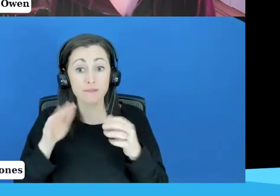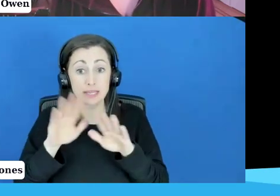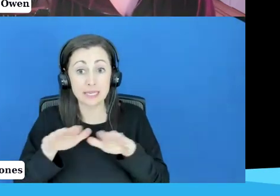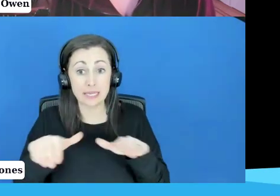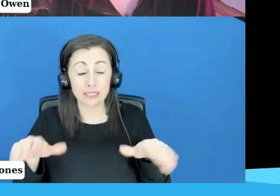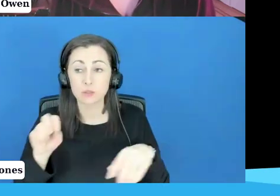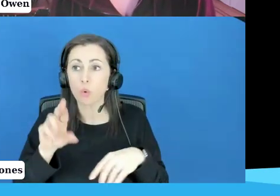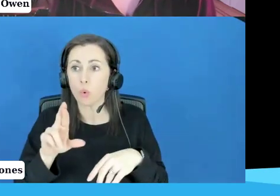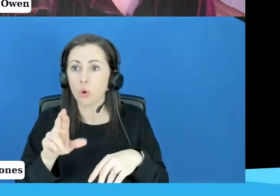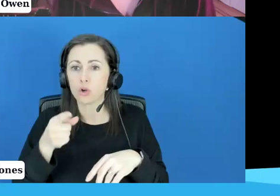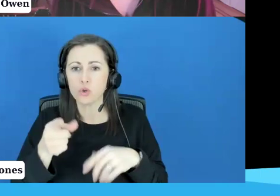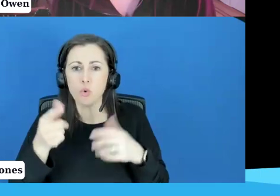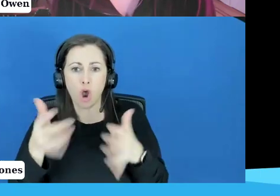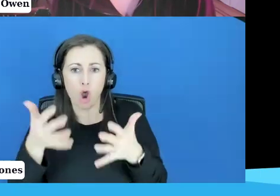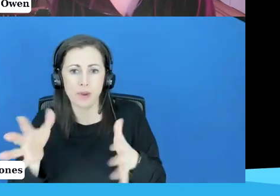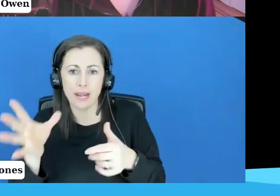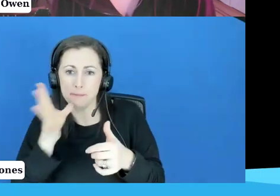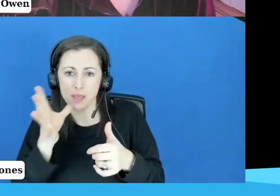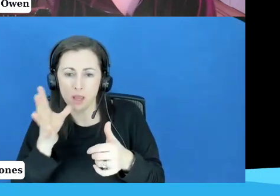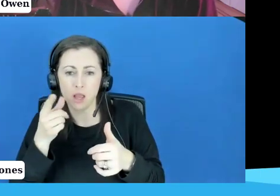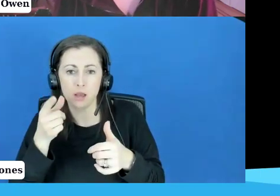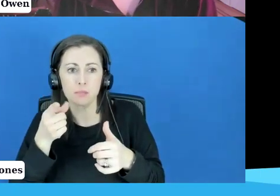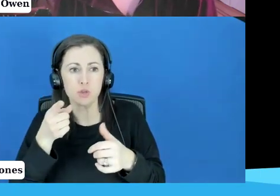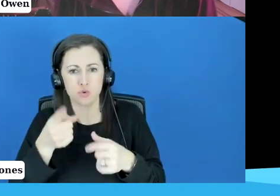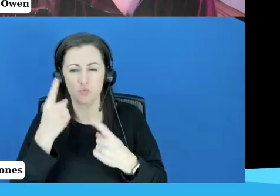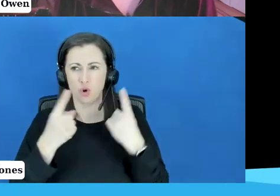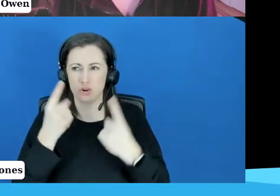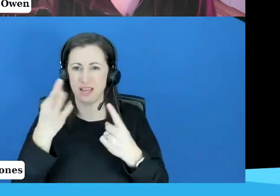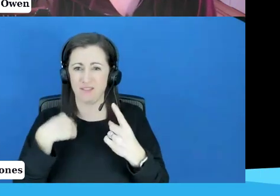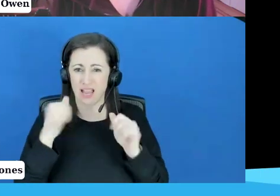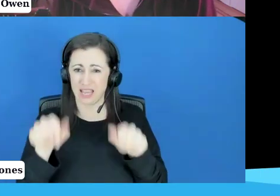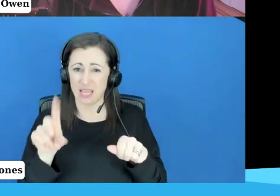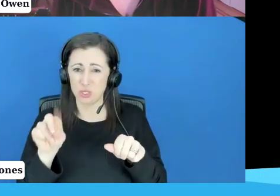and you're wondering if you can do it, or the practicality of it.